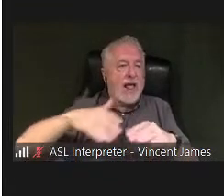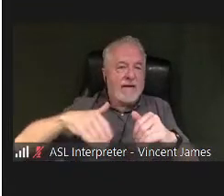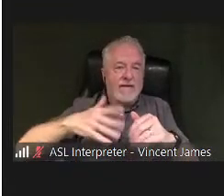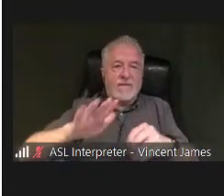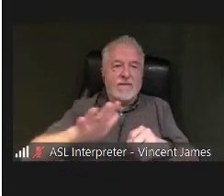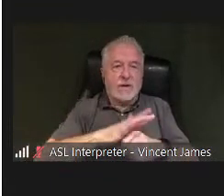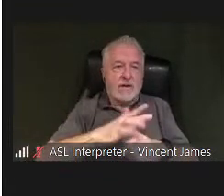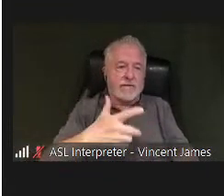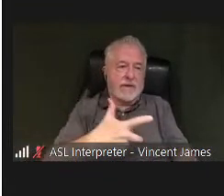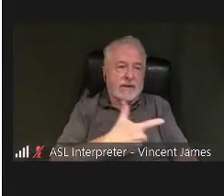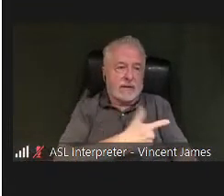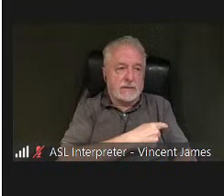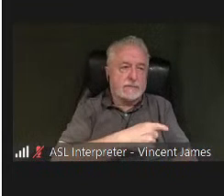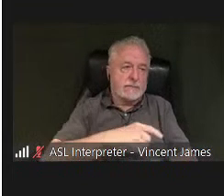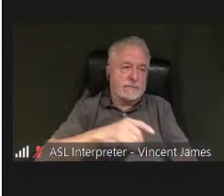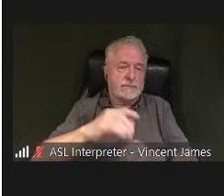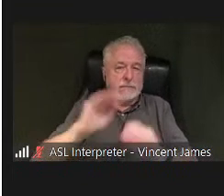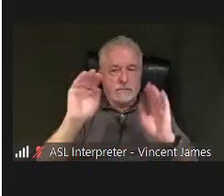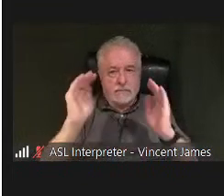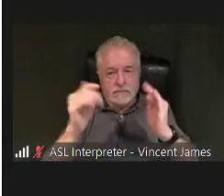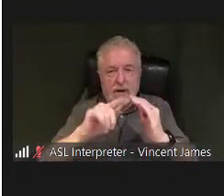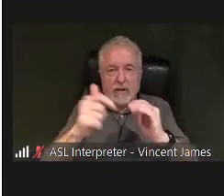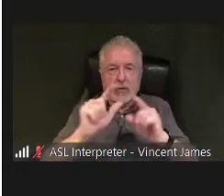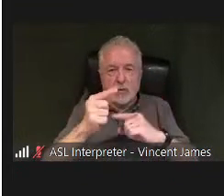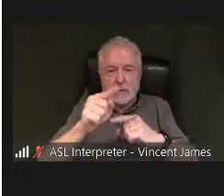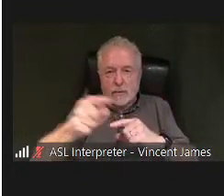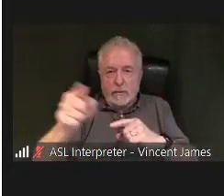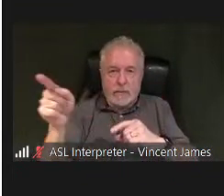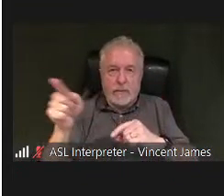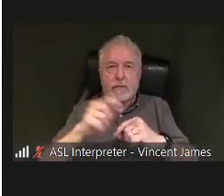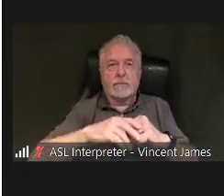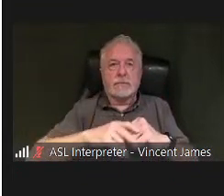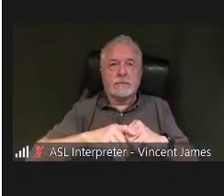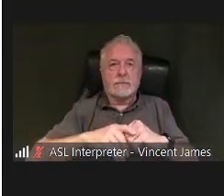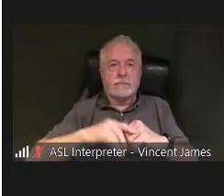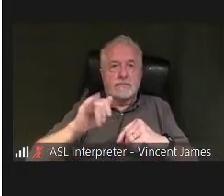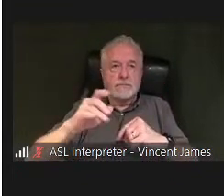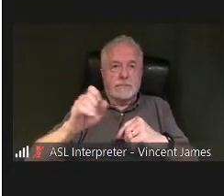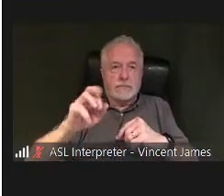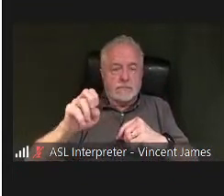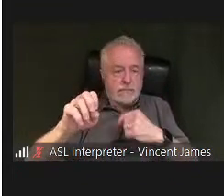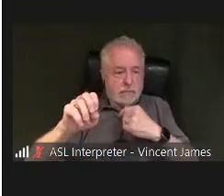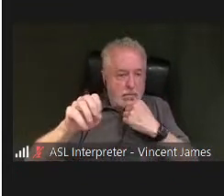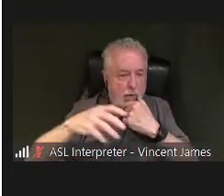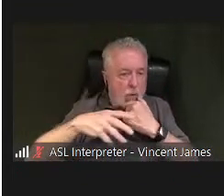vaccinated, comparing to other groups that are an older age.